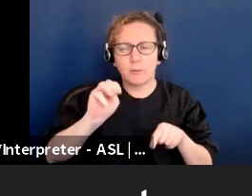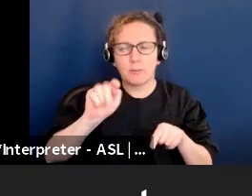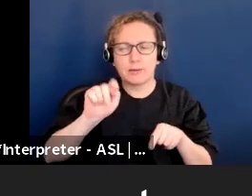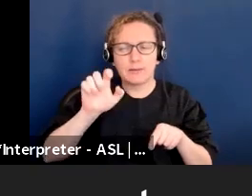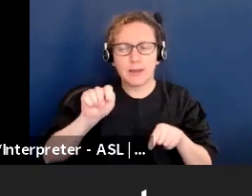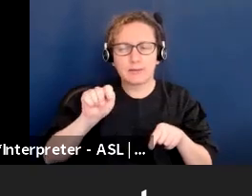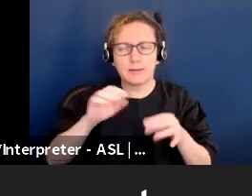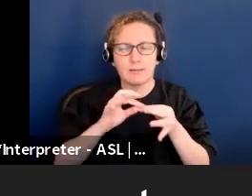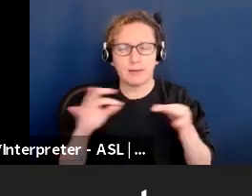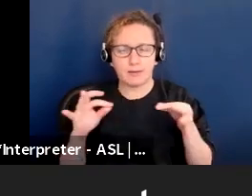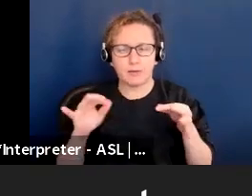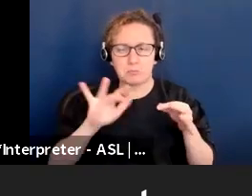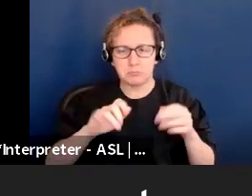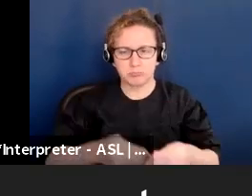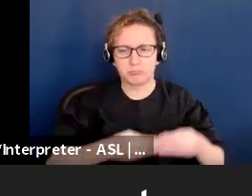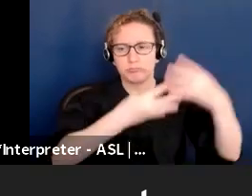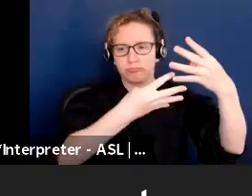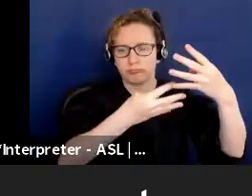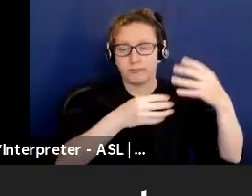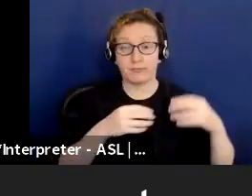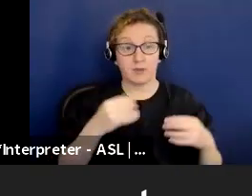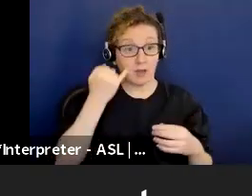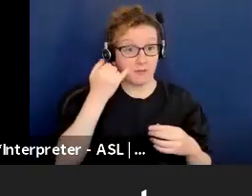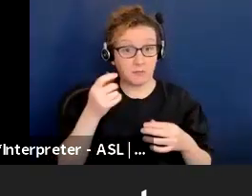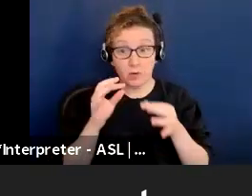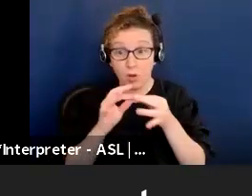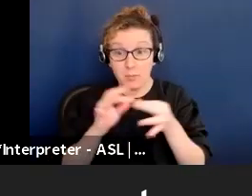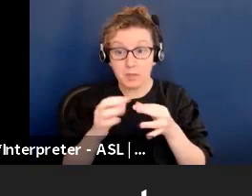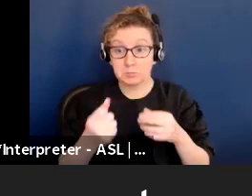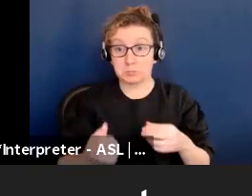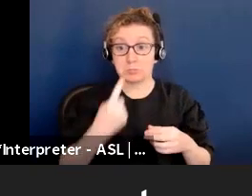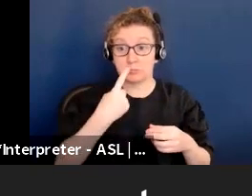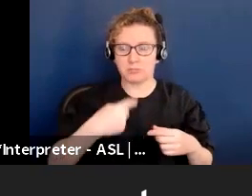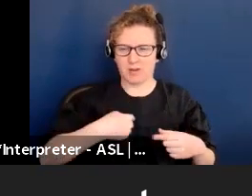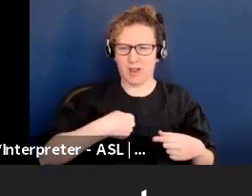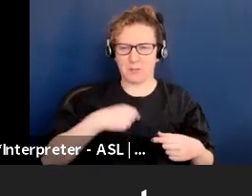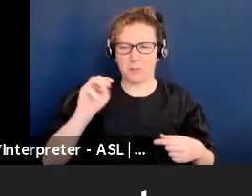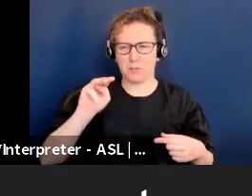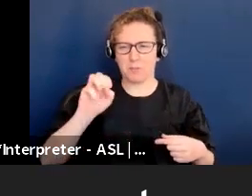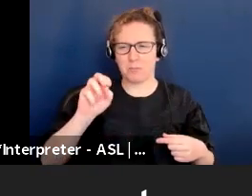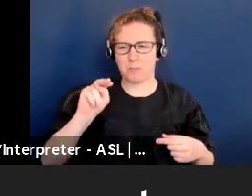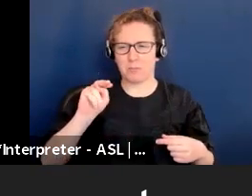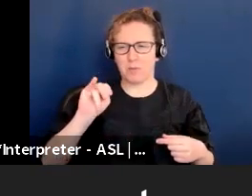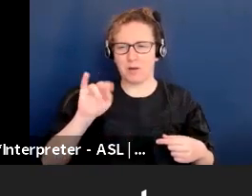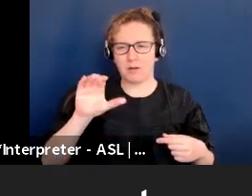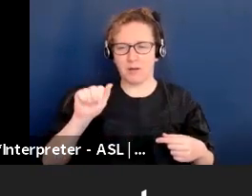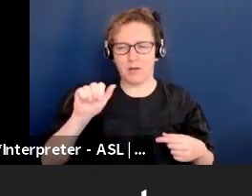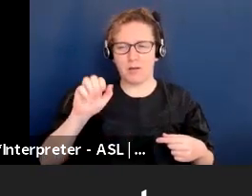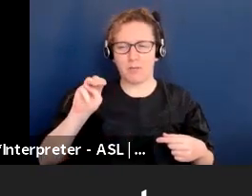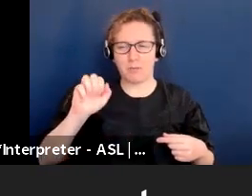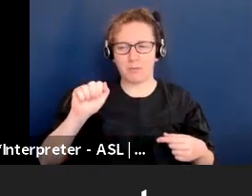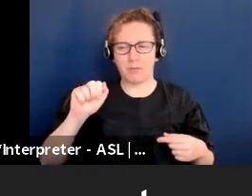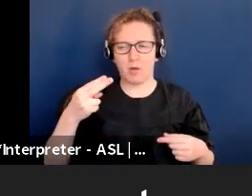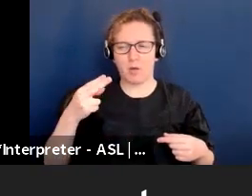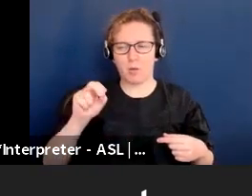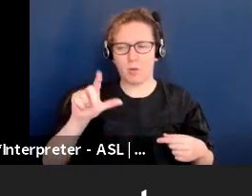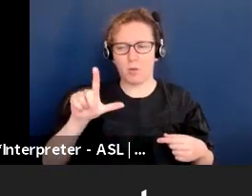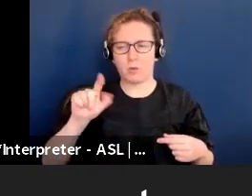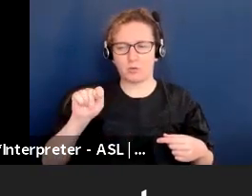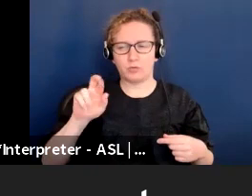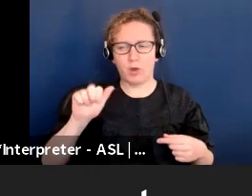feel free to send a check to myself, Monica, as the tech support. Also, to change to gallery